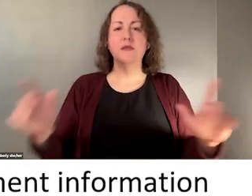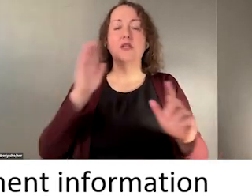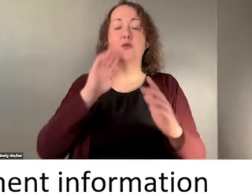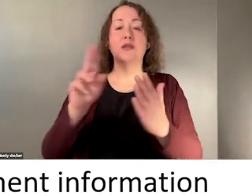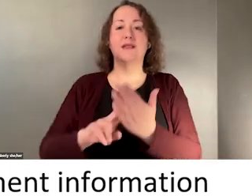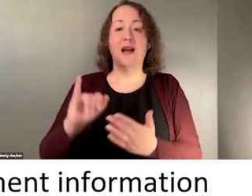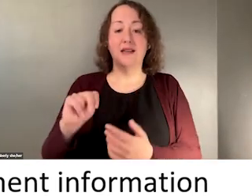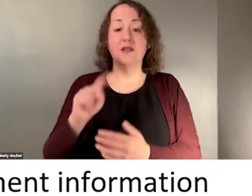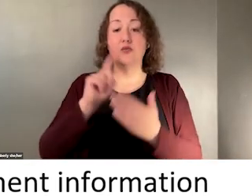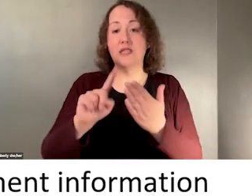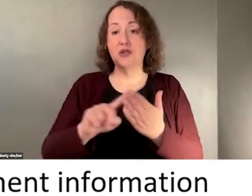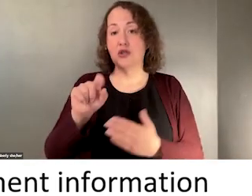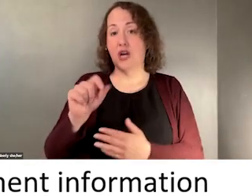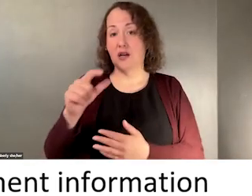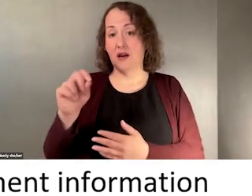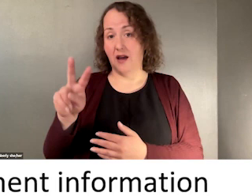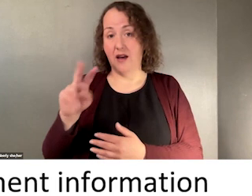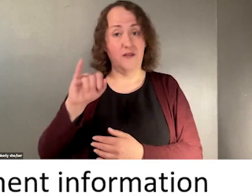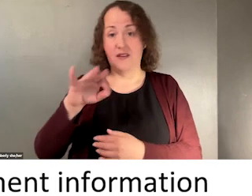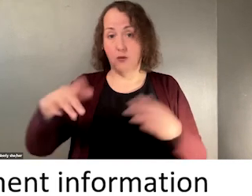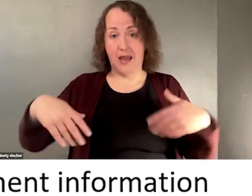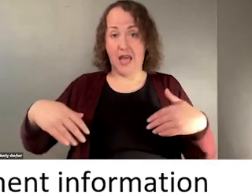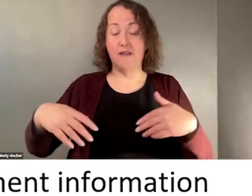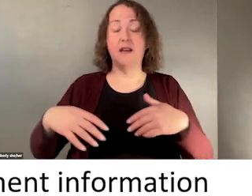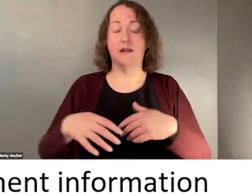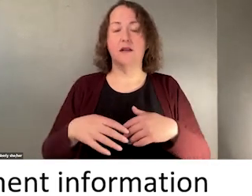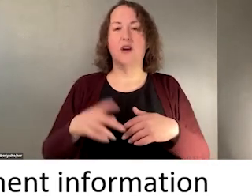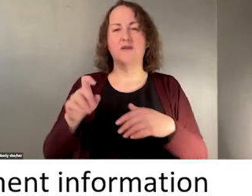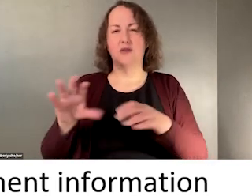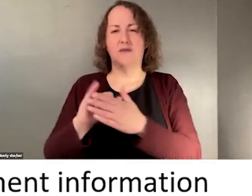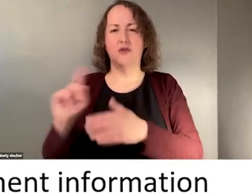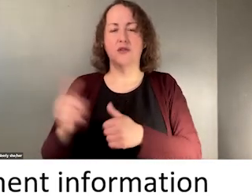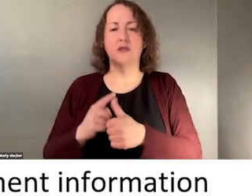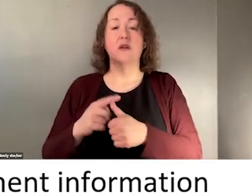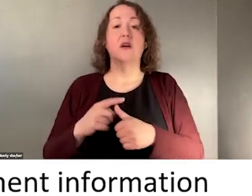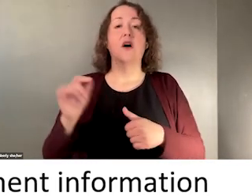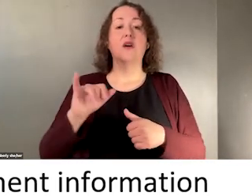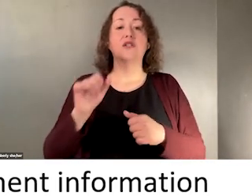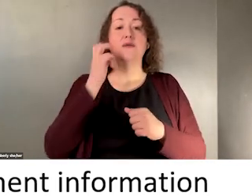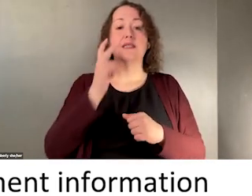And, similarly, you can look at the "Supplemental Funding Request Demo Site."